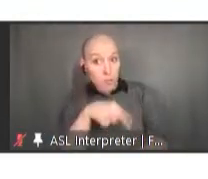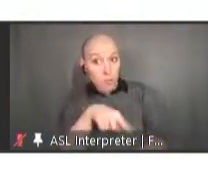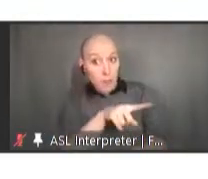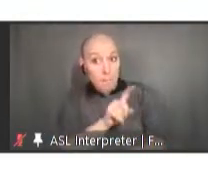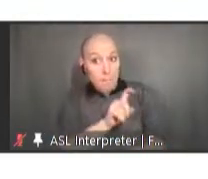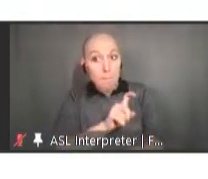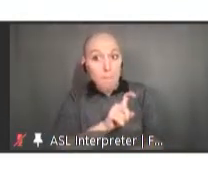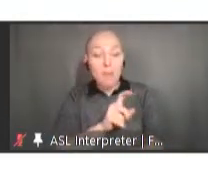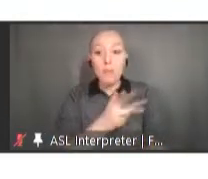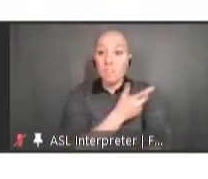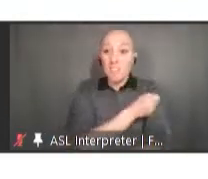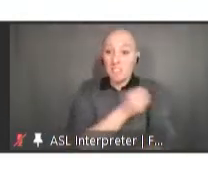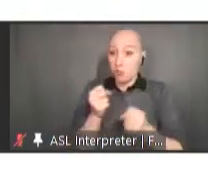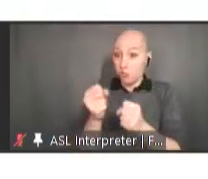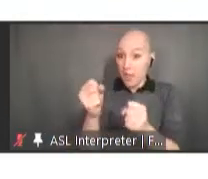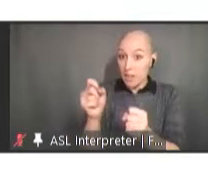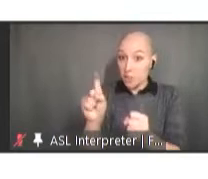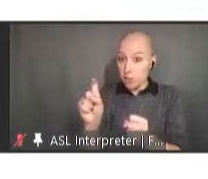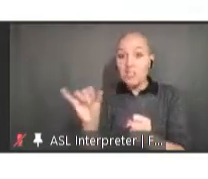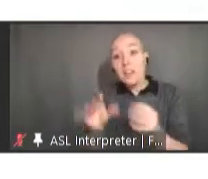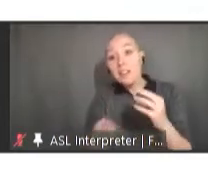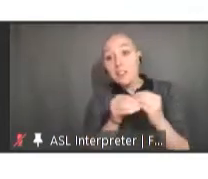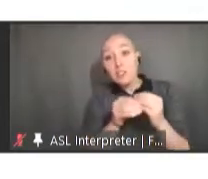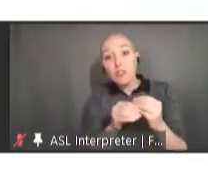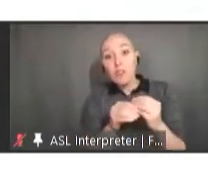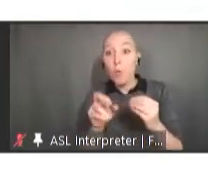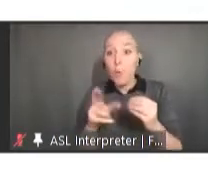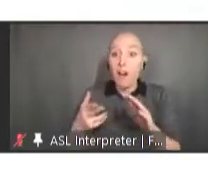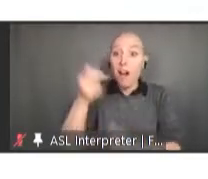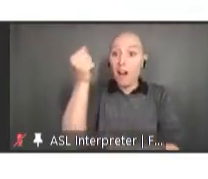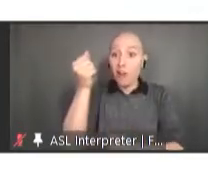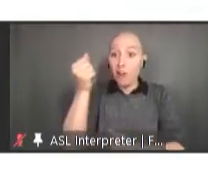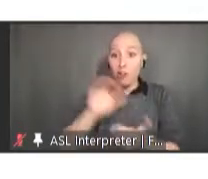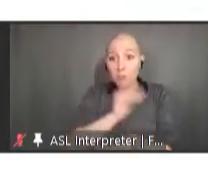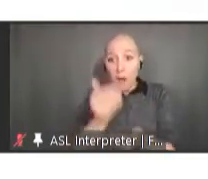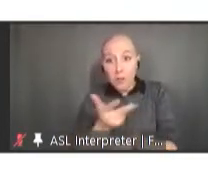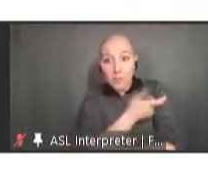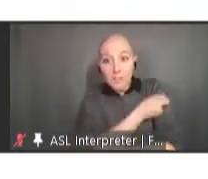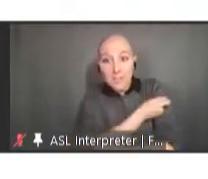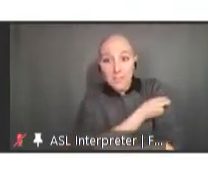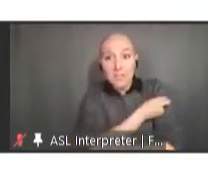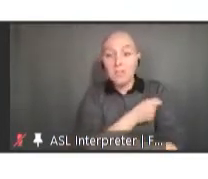such as additional doses, higher doses, a positive treatment around the vaccine window, for example?